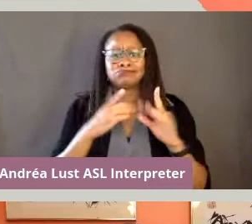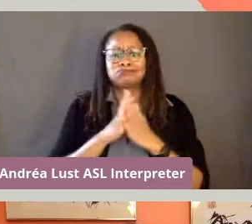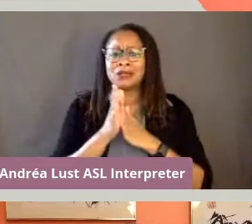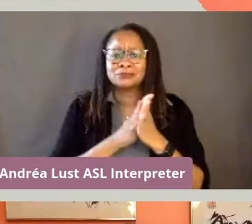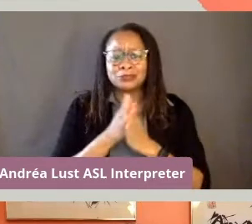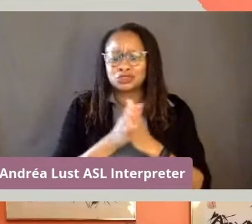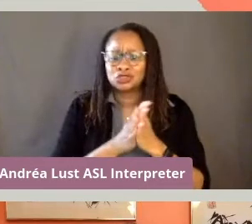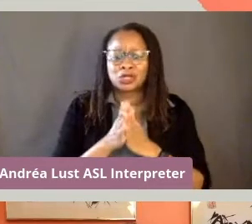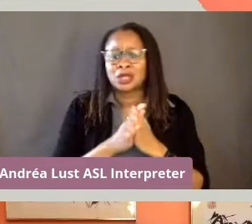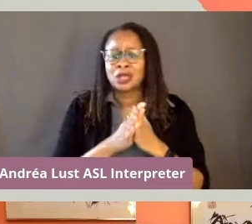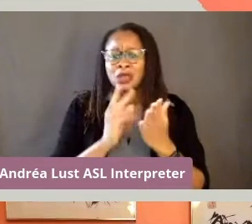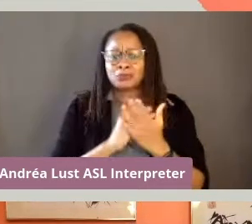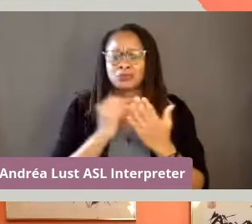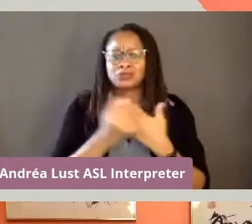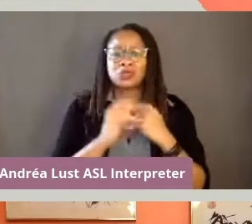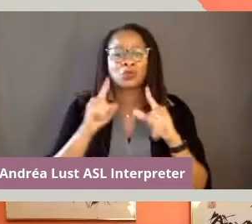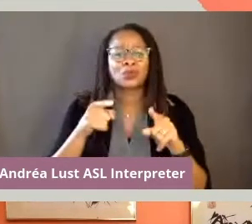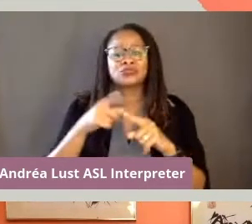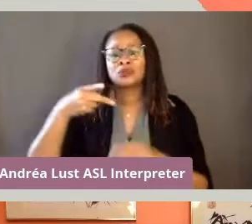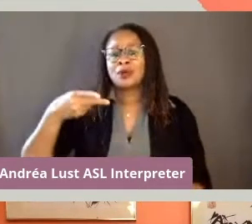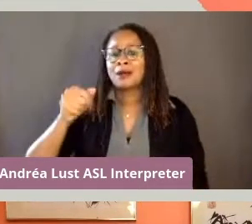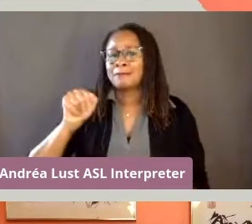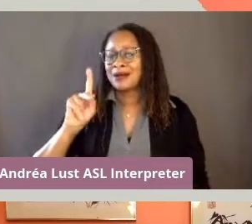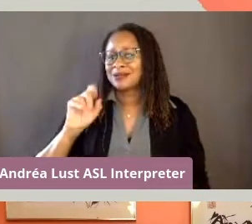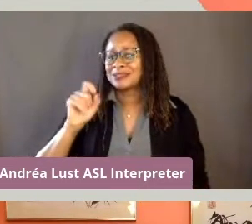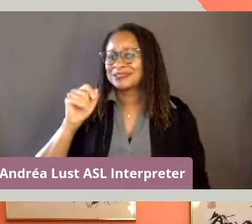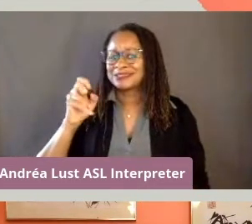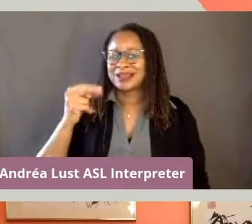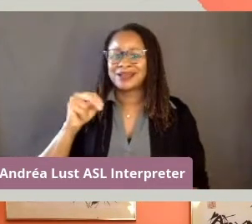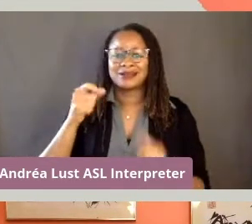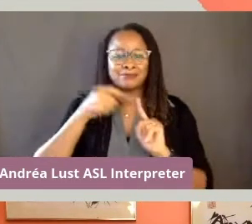a couple of years, worked with Pakistani filmmakers